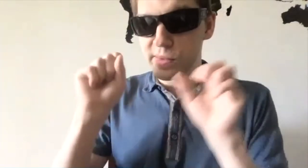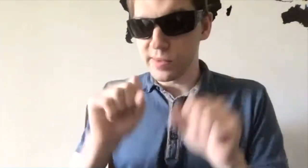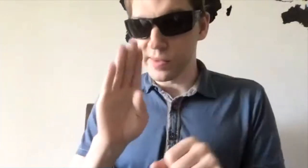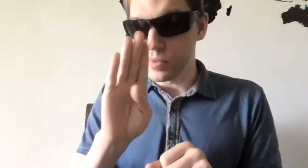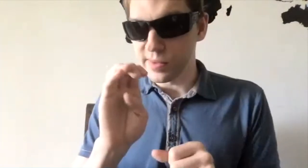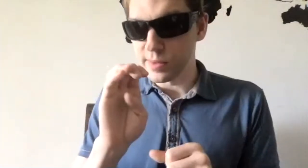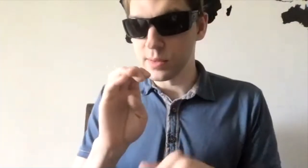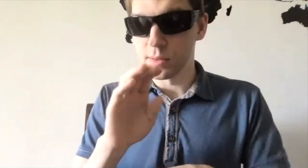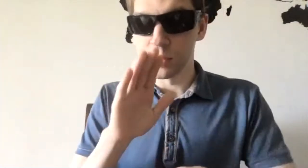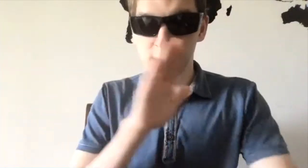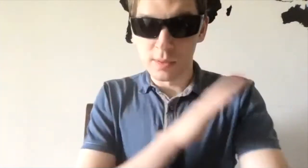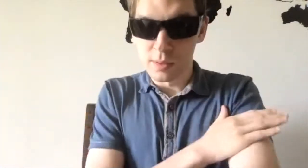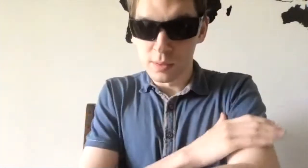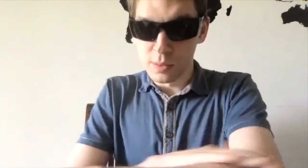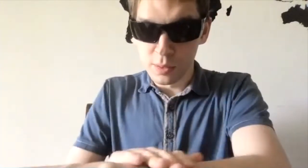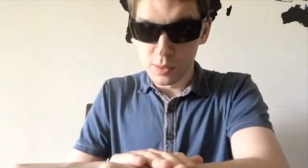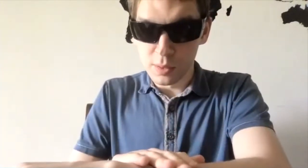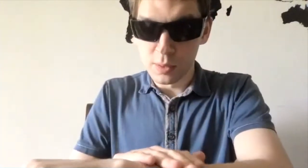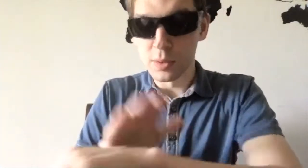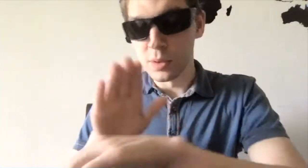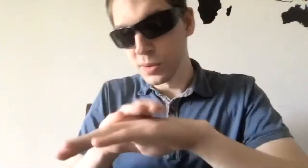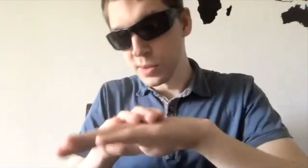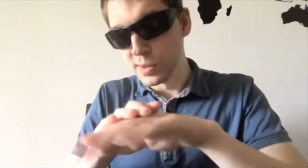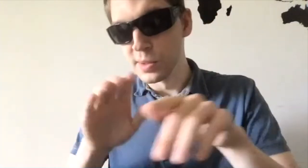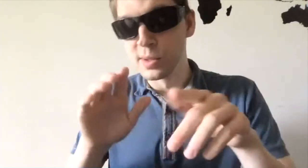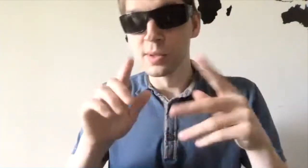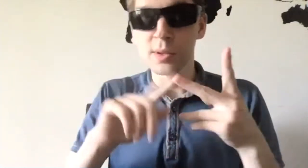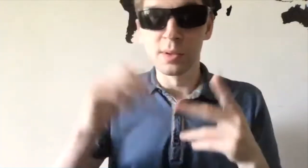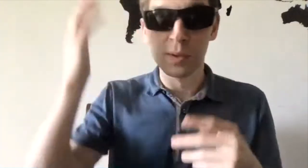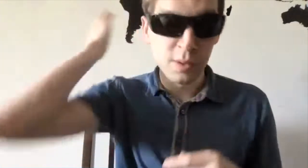(Jason) Yes, so protactile can be on your arm.